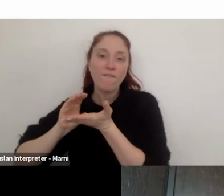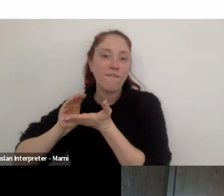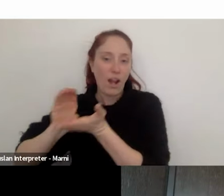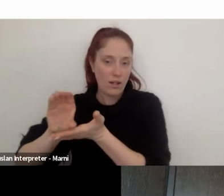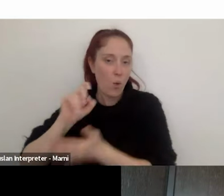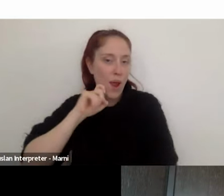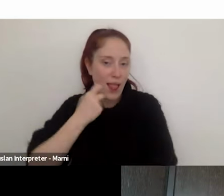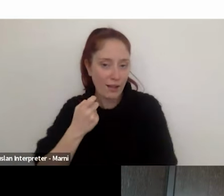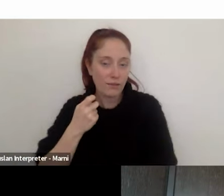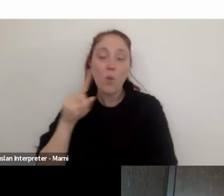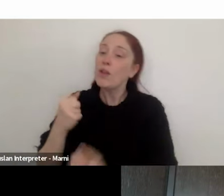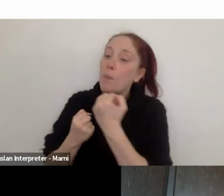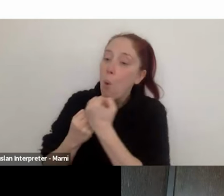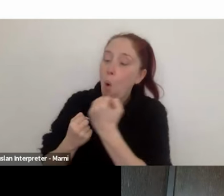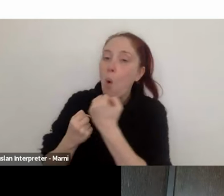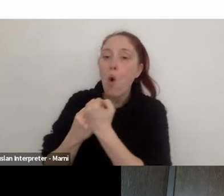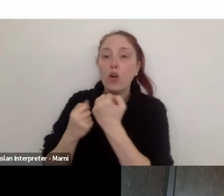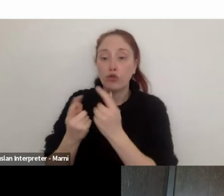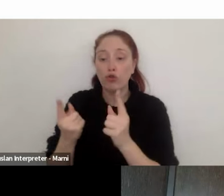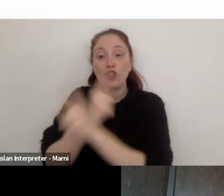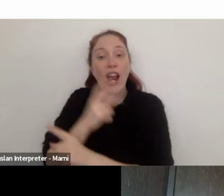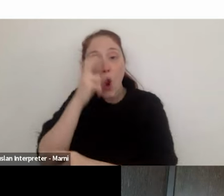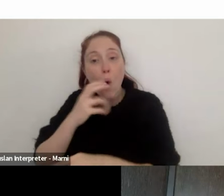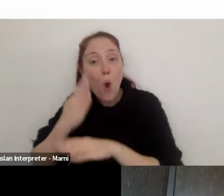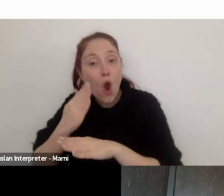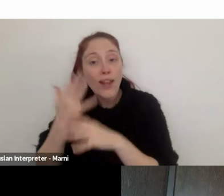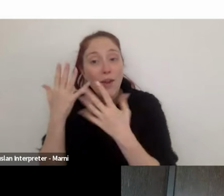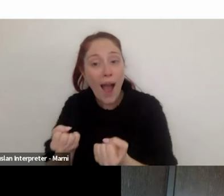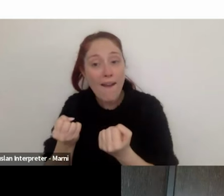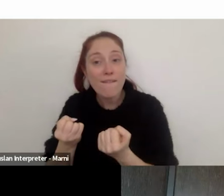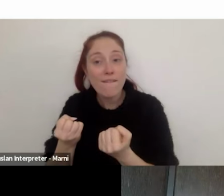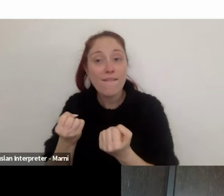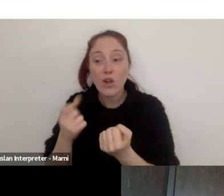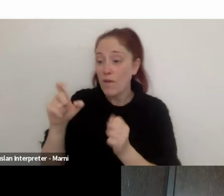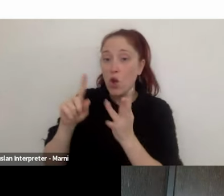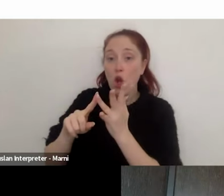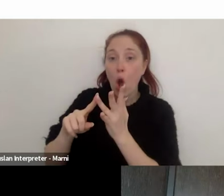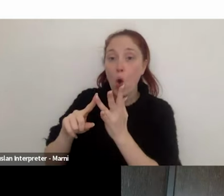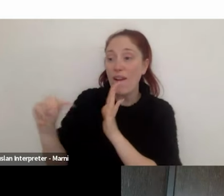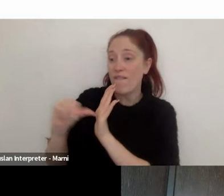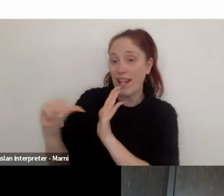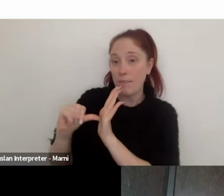support you to adapt existing work, to secure co-investments, to build the structure and